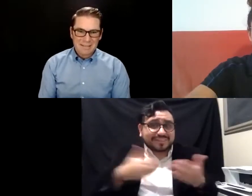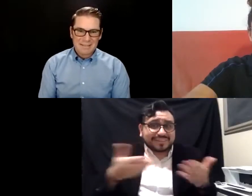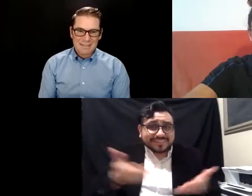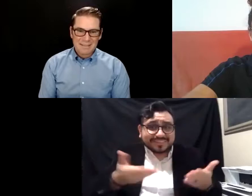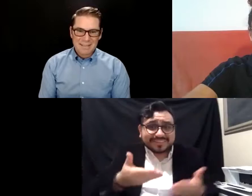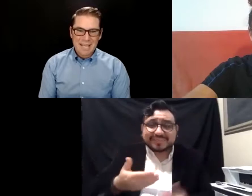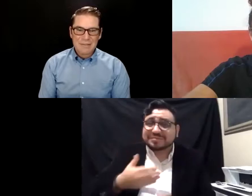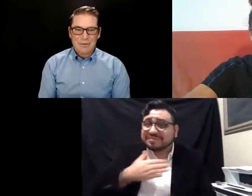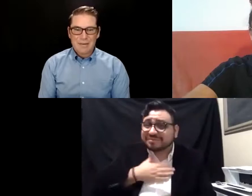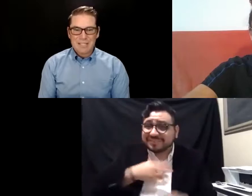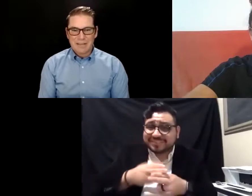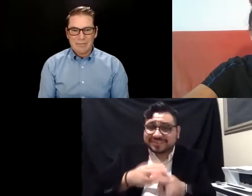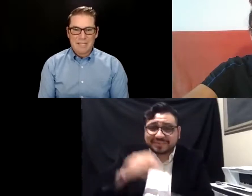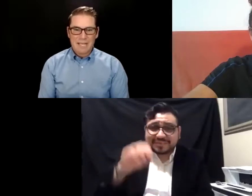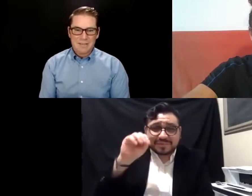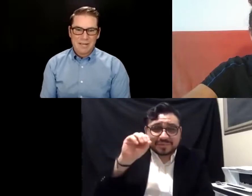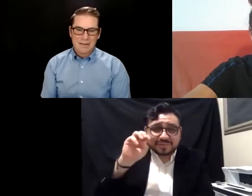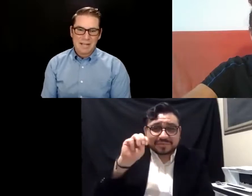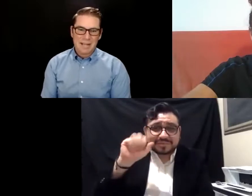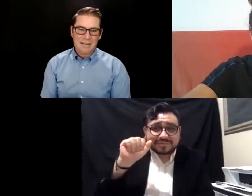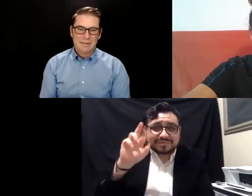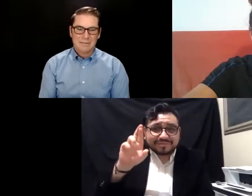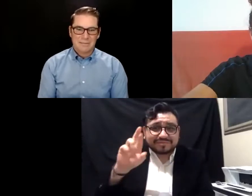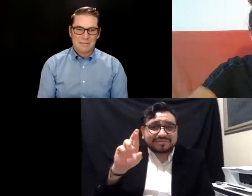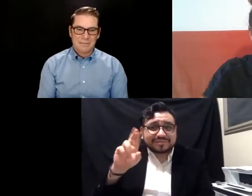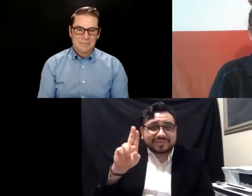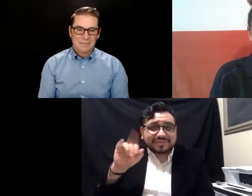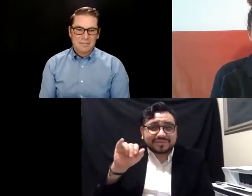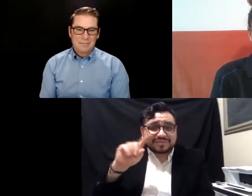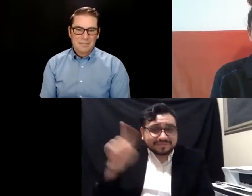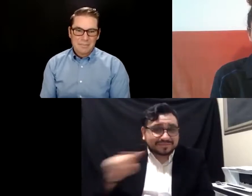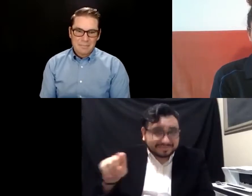Thank you so much for giving me the chance to be here today.